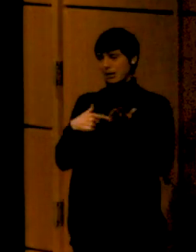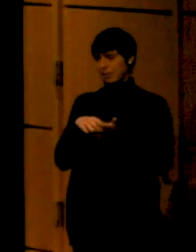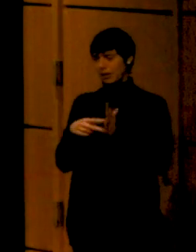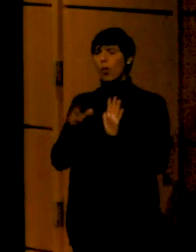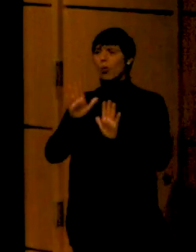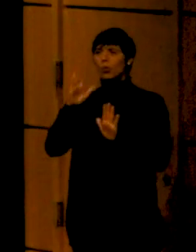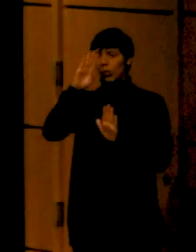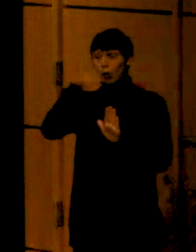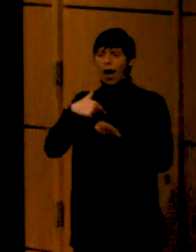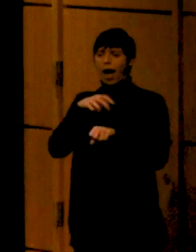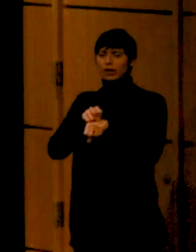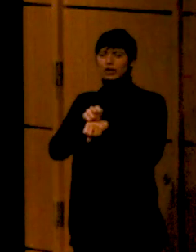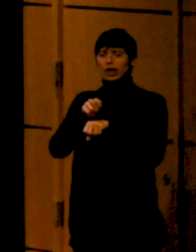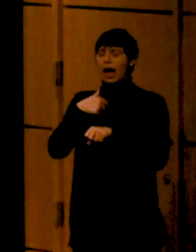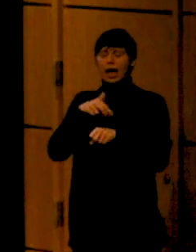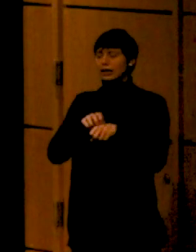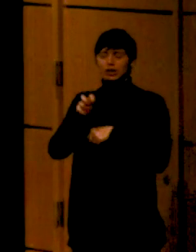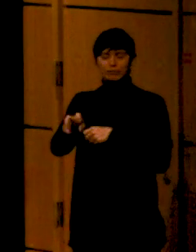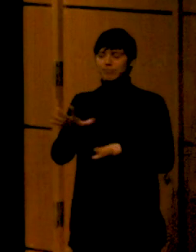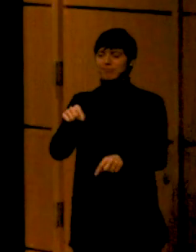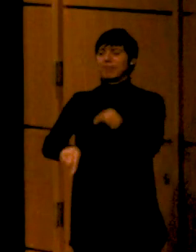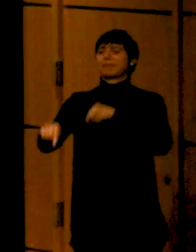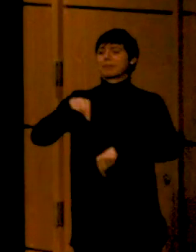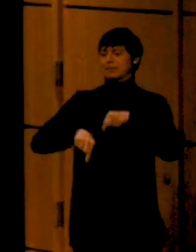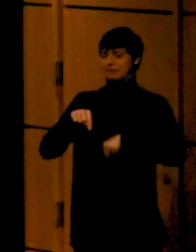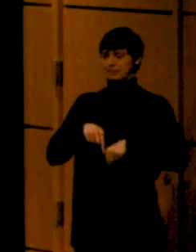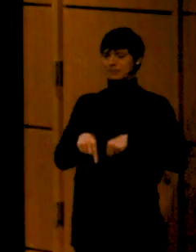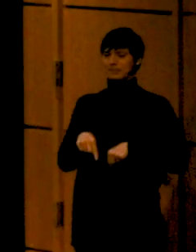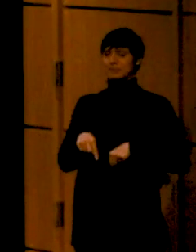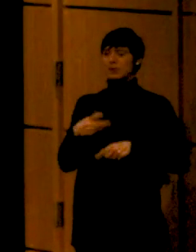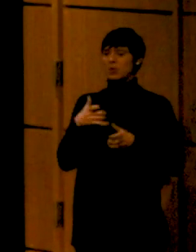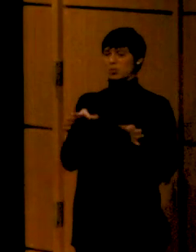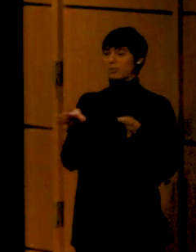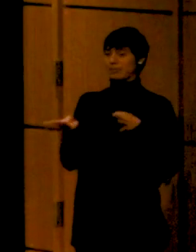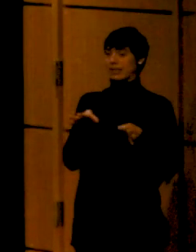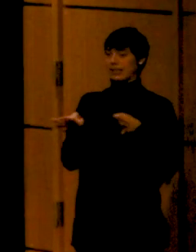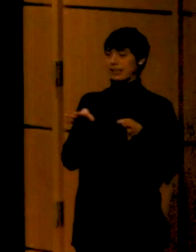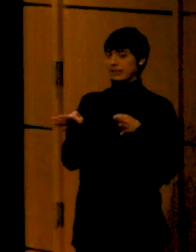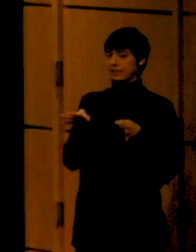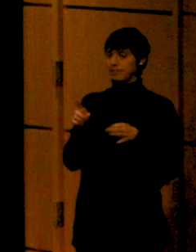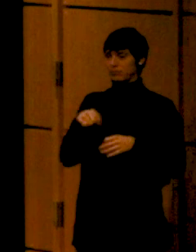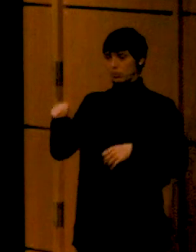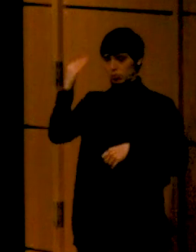I'll come back to that, just for context, because most of you know this work of Brad's